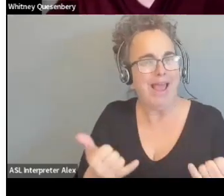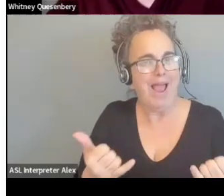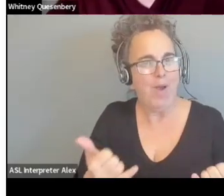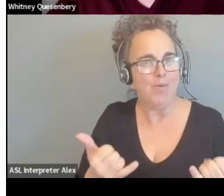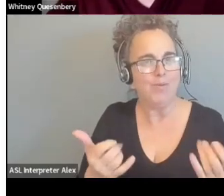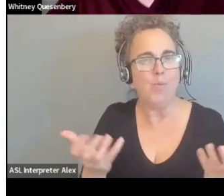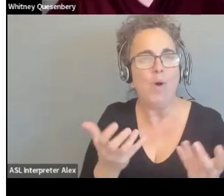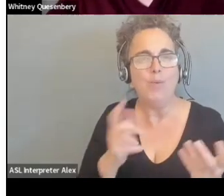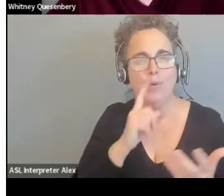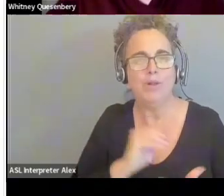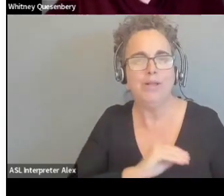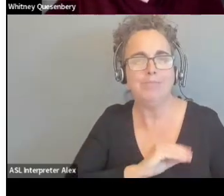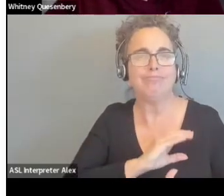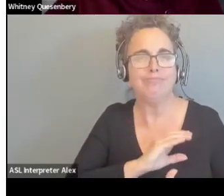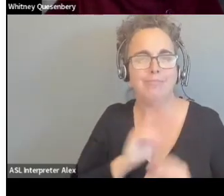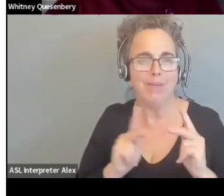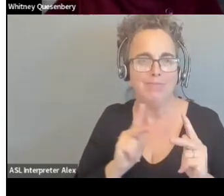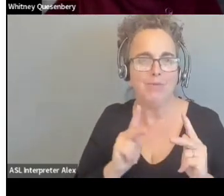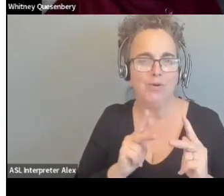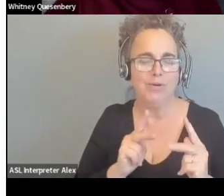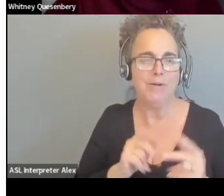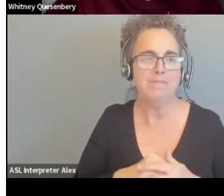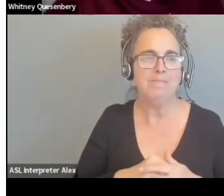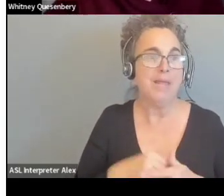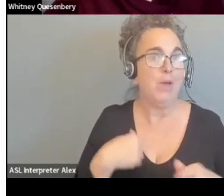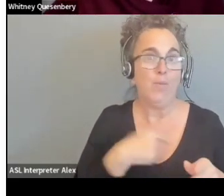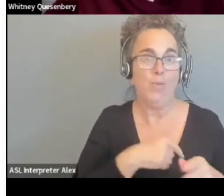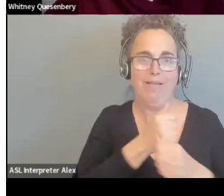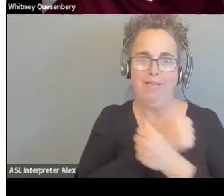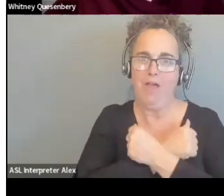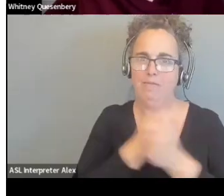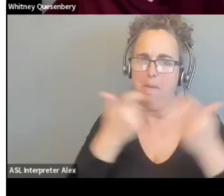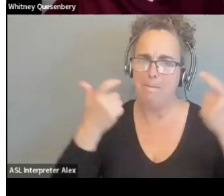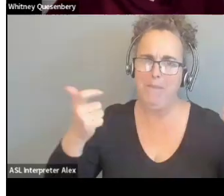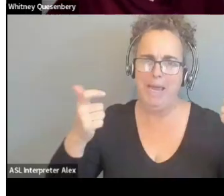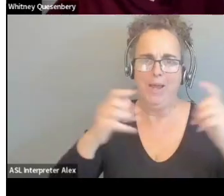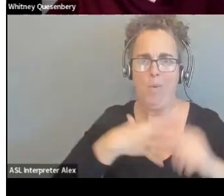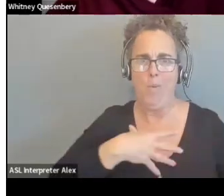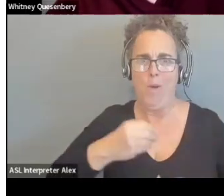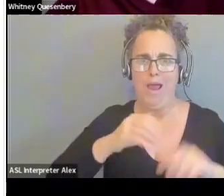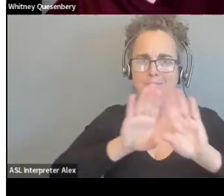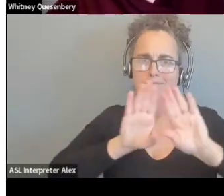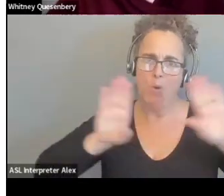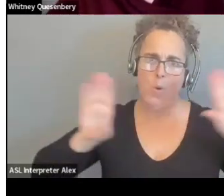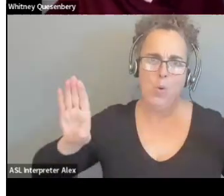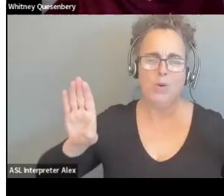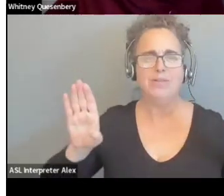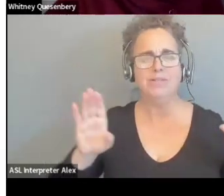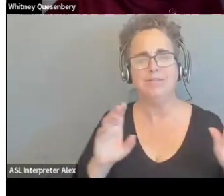One of the ways we do this is on, we love big whiteboards, we use a couple of different tools to do that is